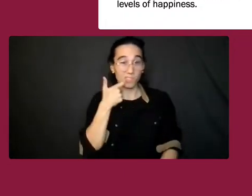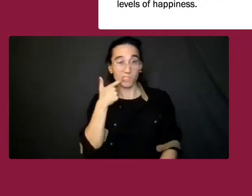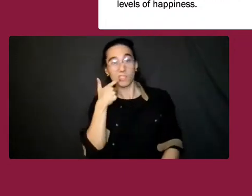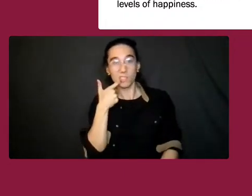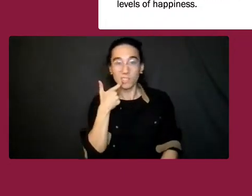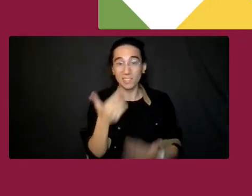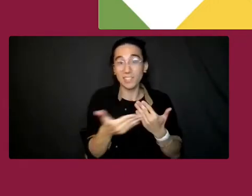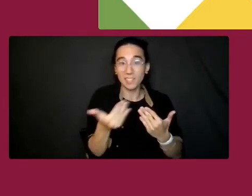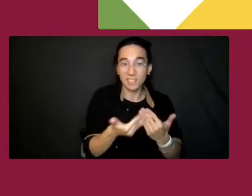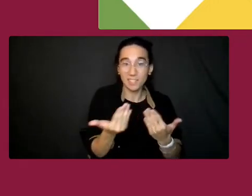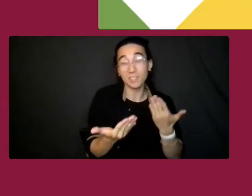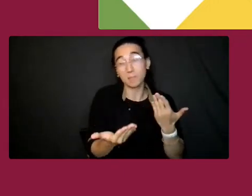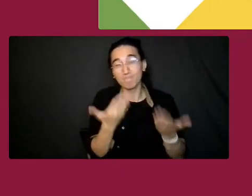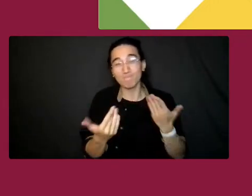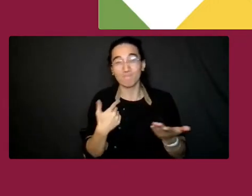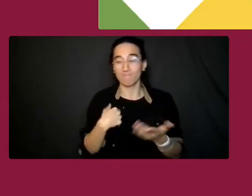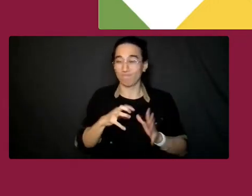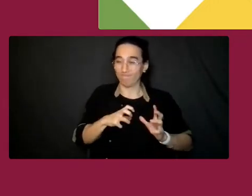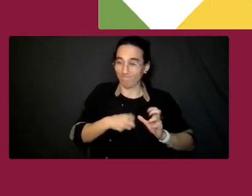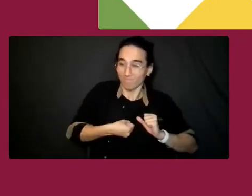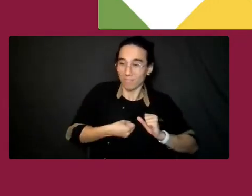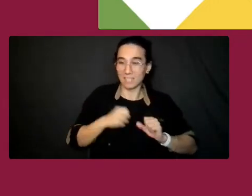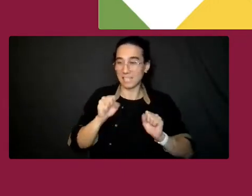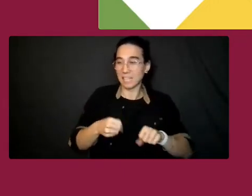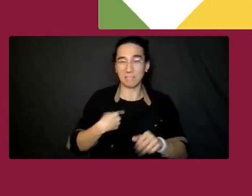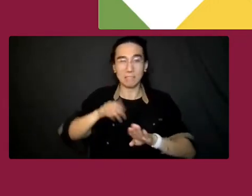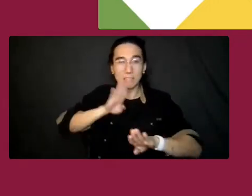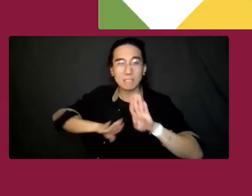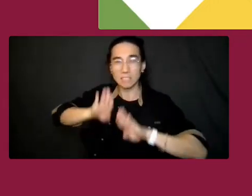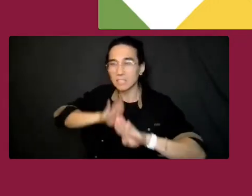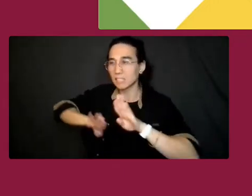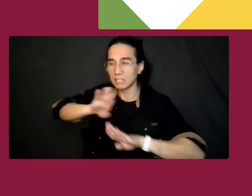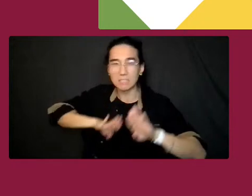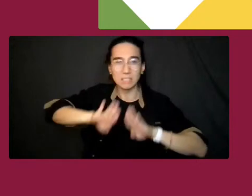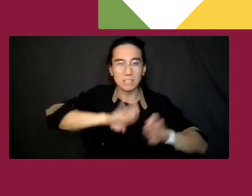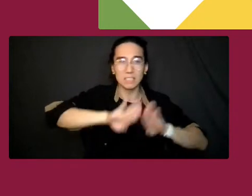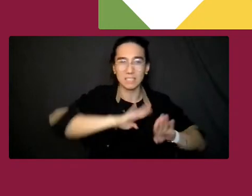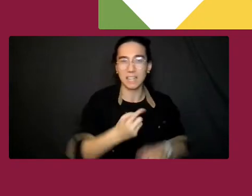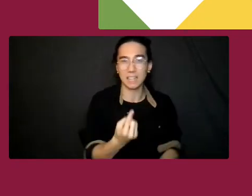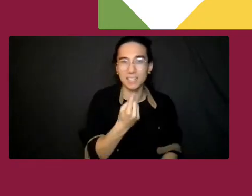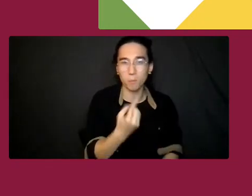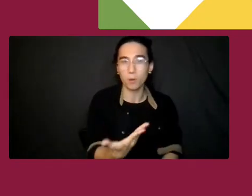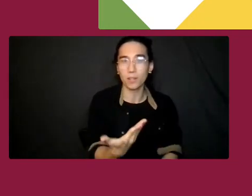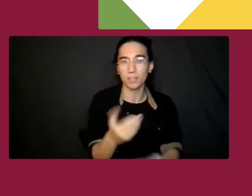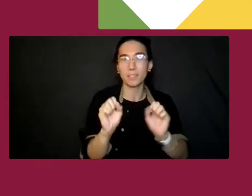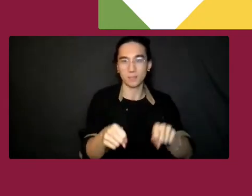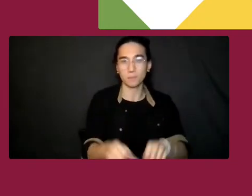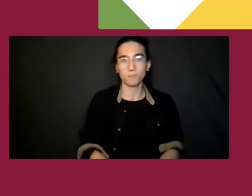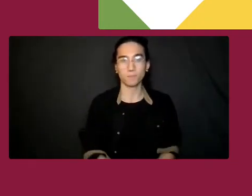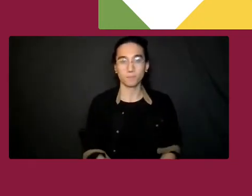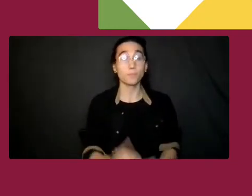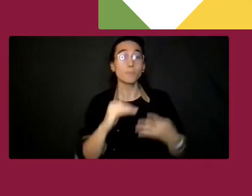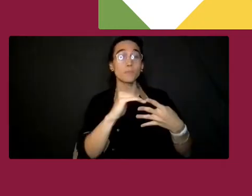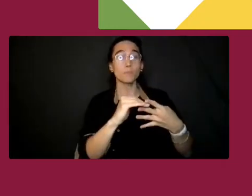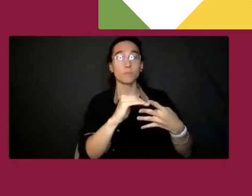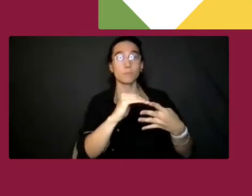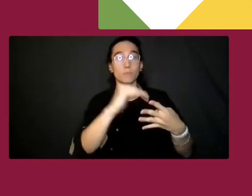Now I'm at, uh, section 2. Differentiating happiness from pleasure is slide number 6.